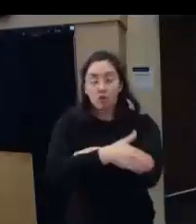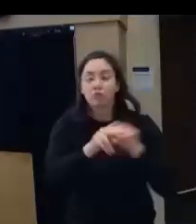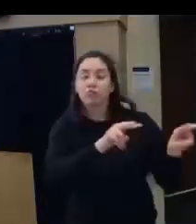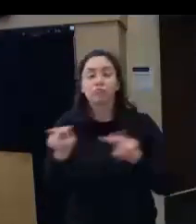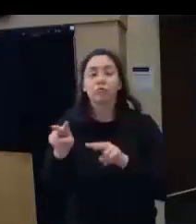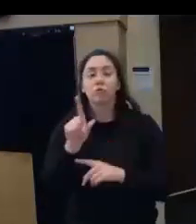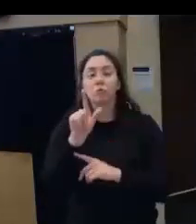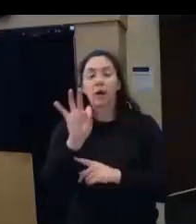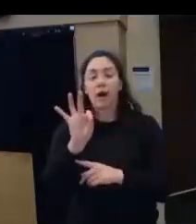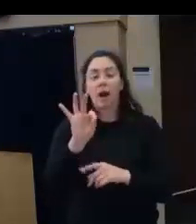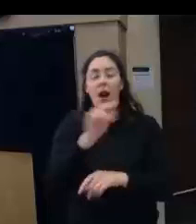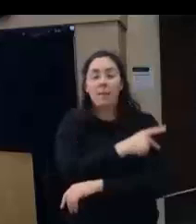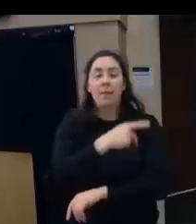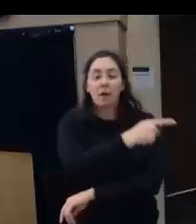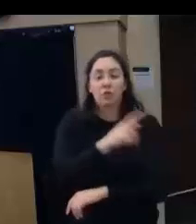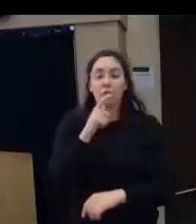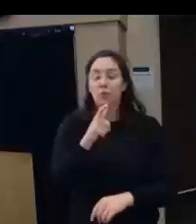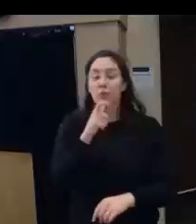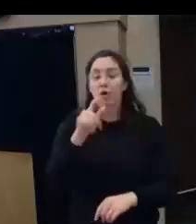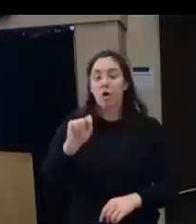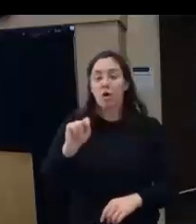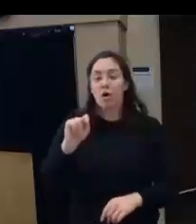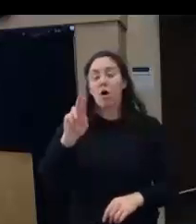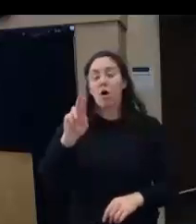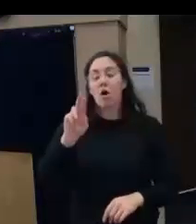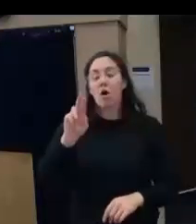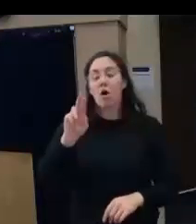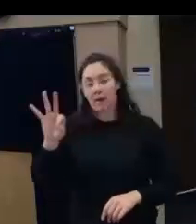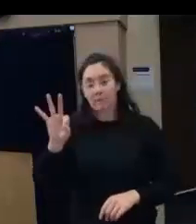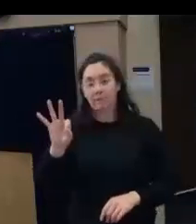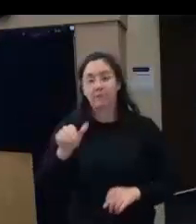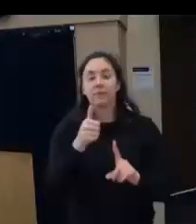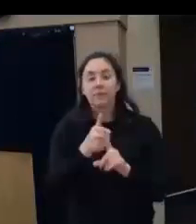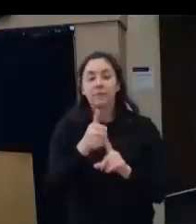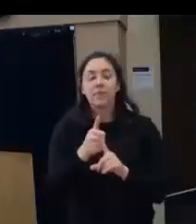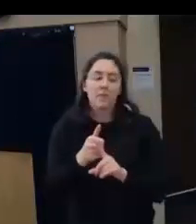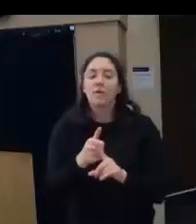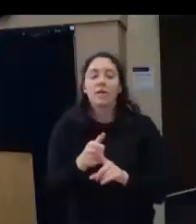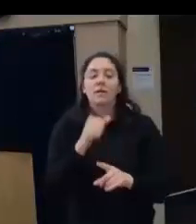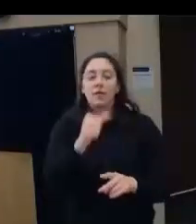with repaired tetrology Flo tety Flo is the most common cyanotic uh congenital heart disease we